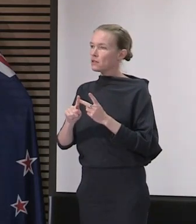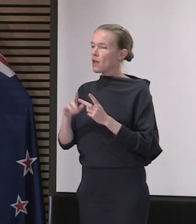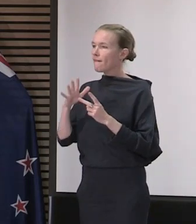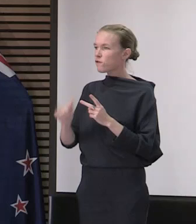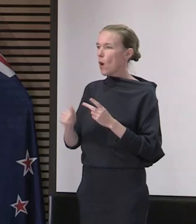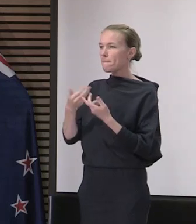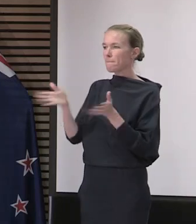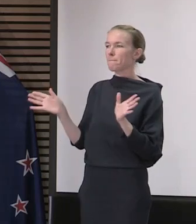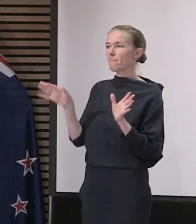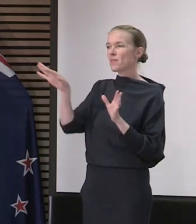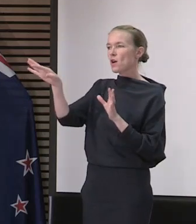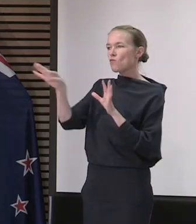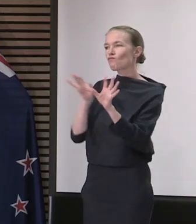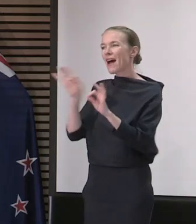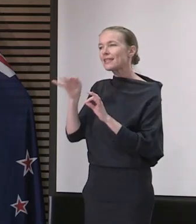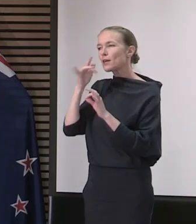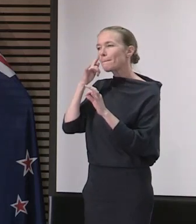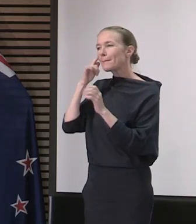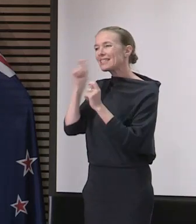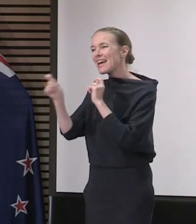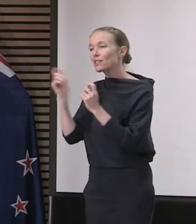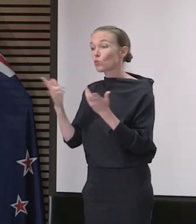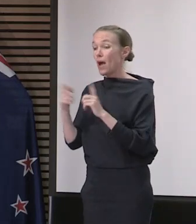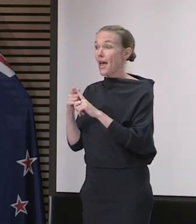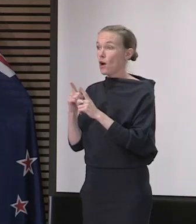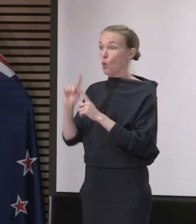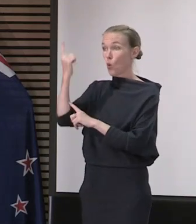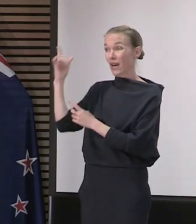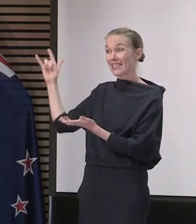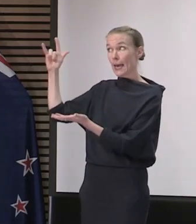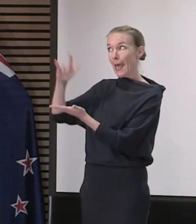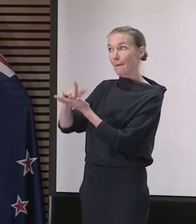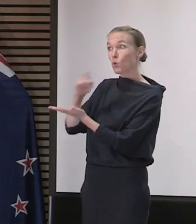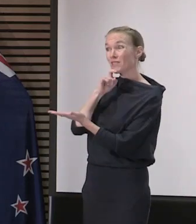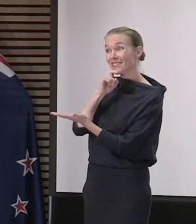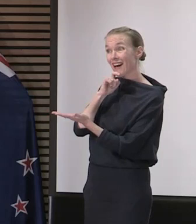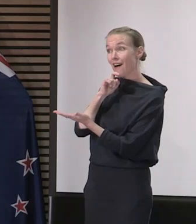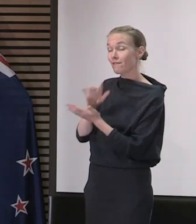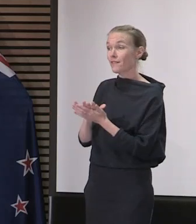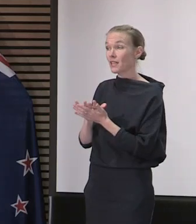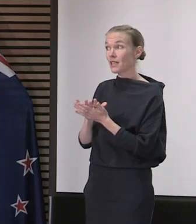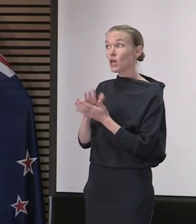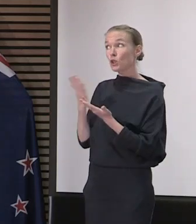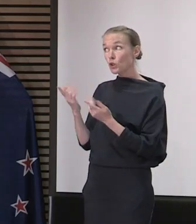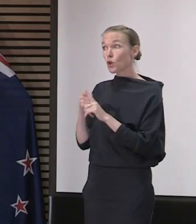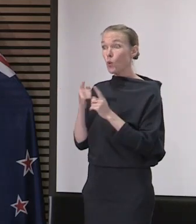and one which had been found through our surveillance